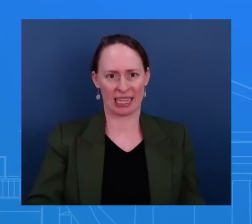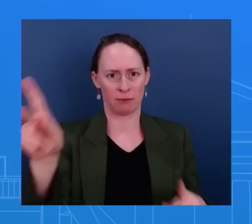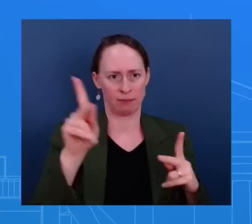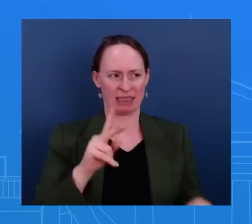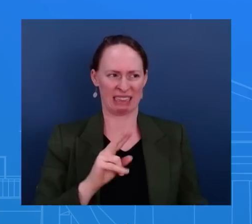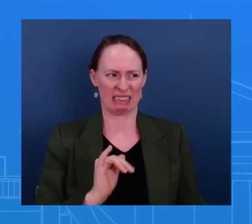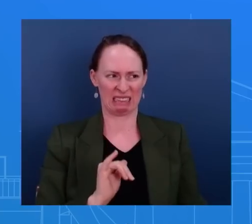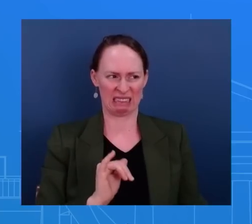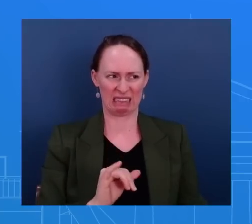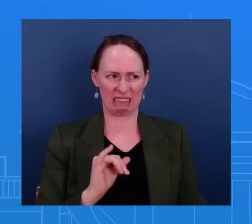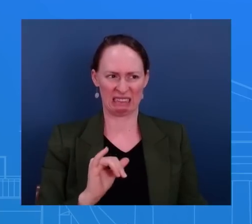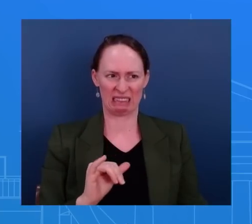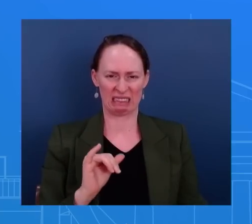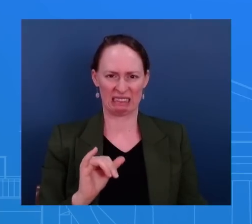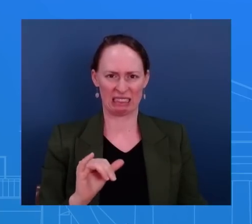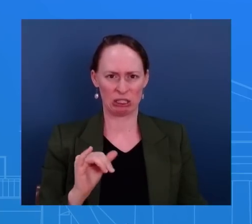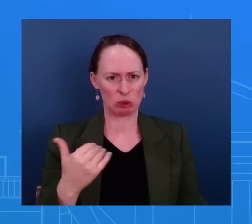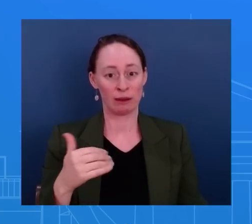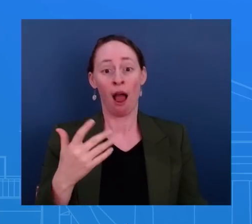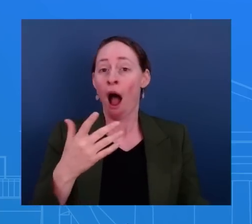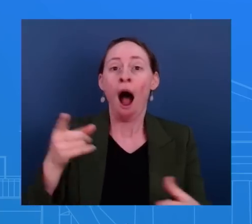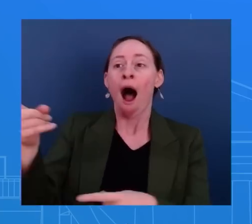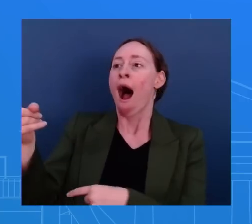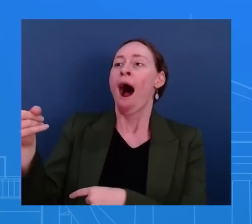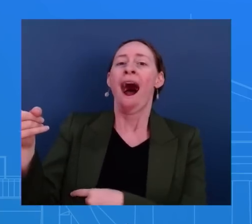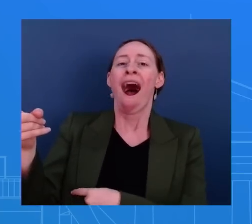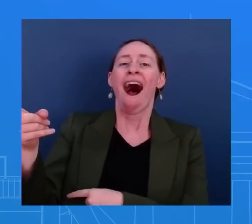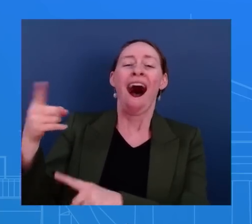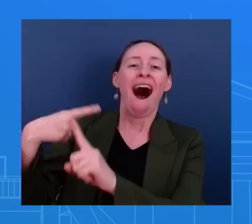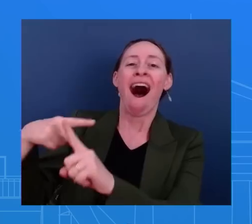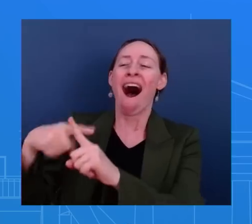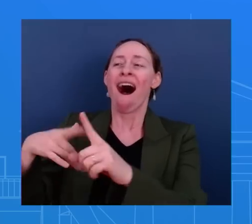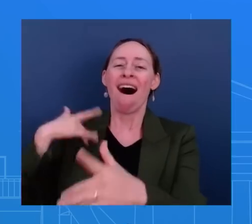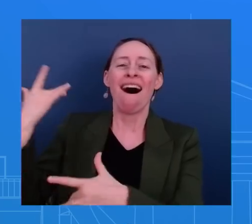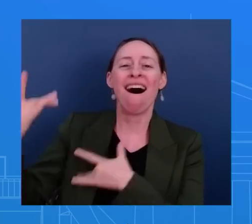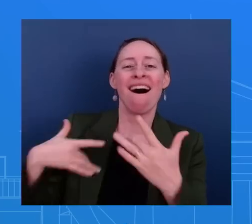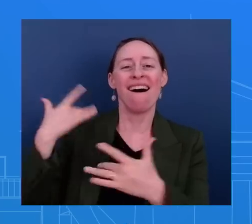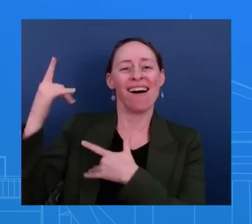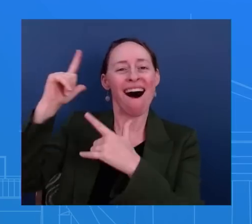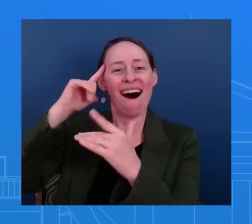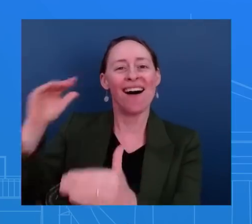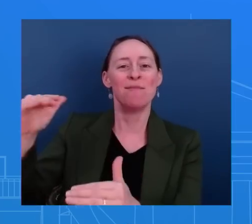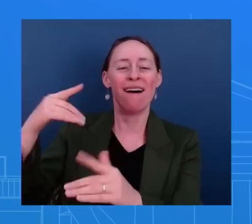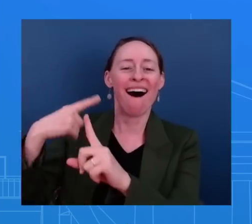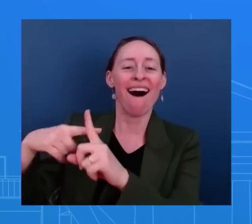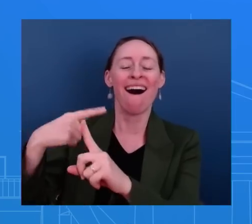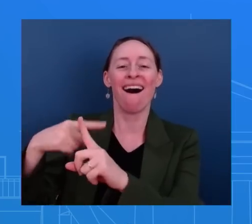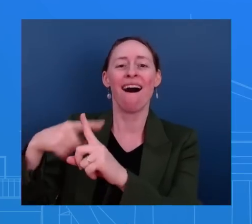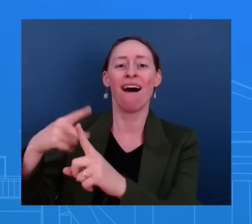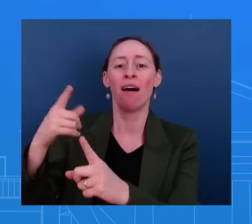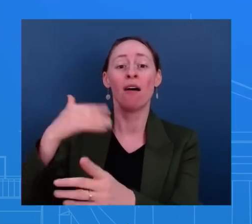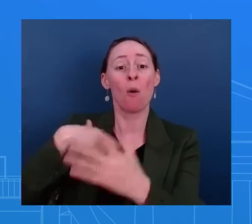and certainly support what we've been working on, the agenda that we've been working on the last three and a half years. So, I'll leave it there.